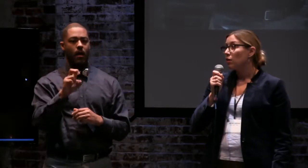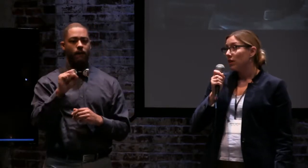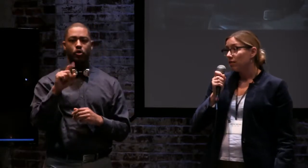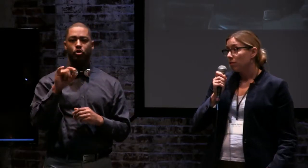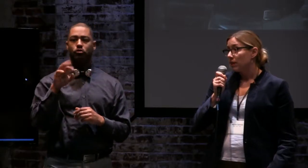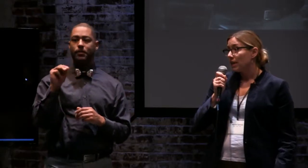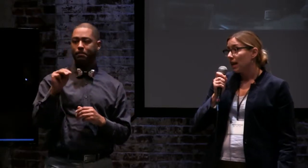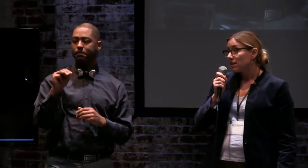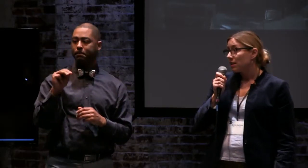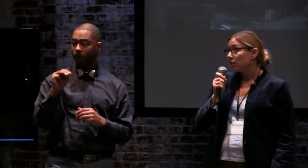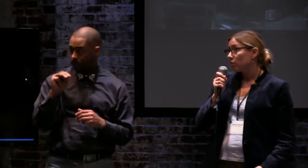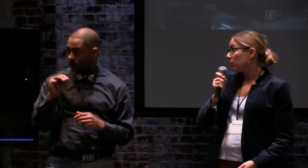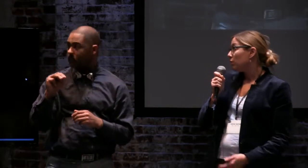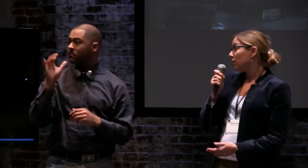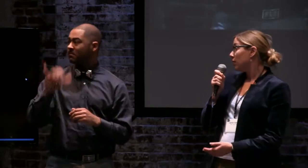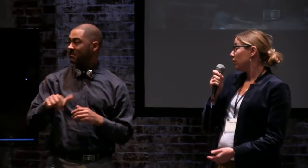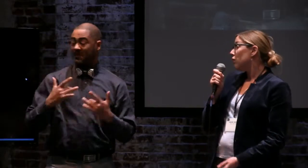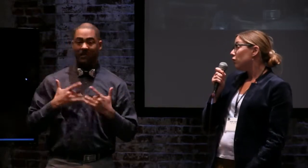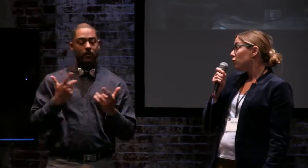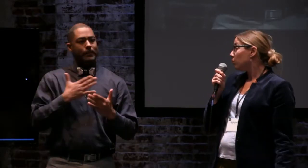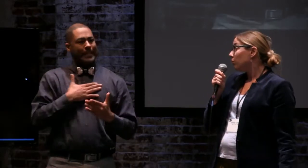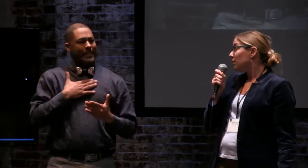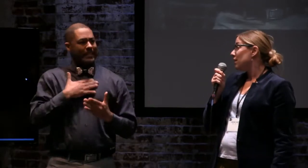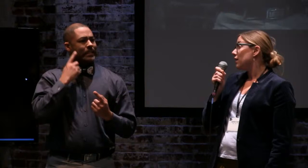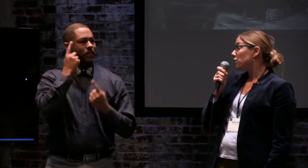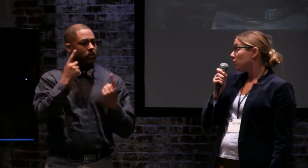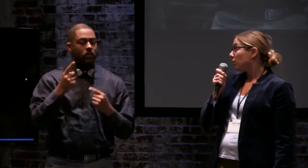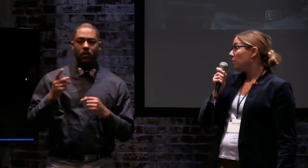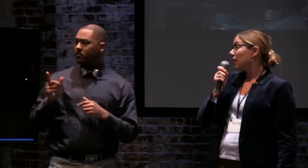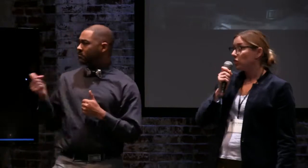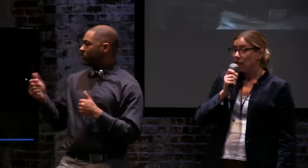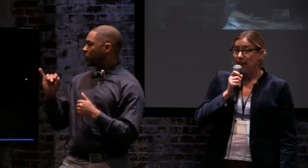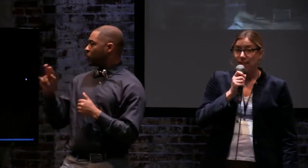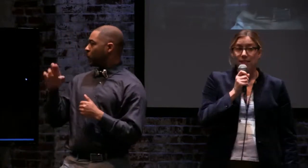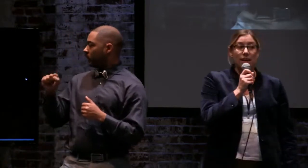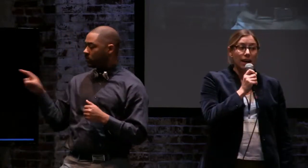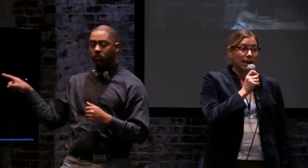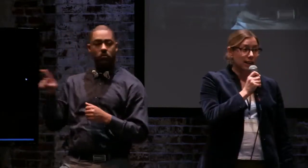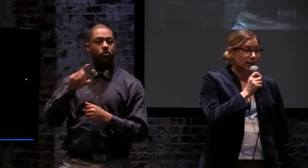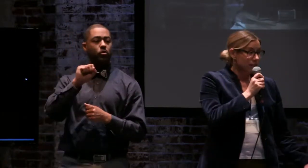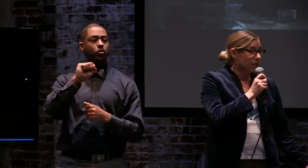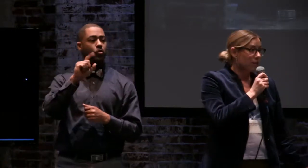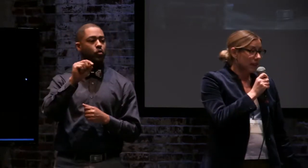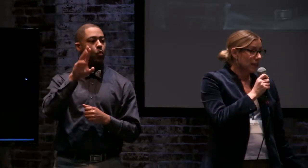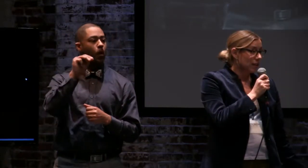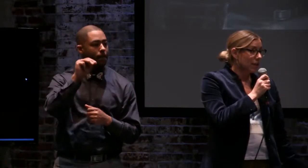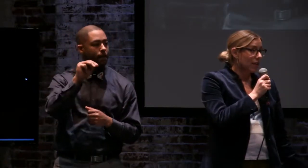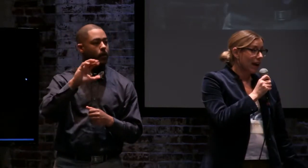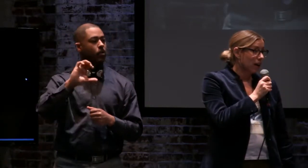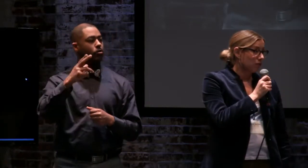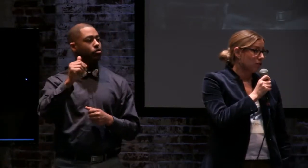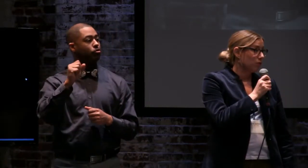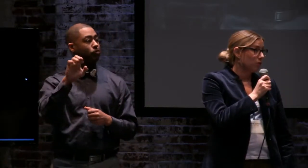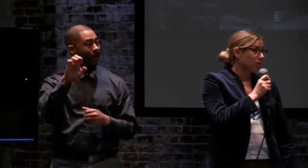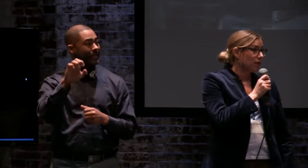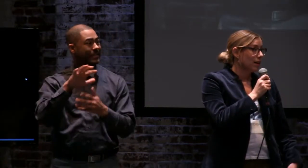We have a fantastic crew in Jewels and Storm and Chase and consider thinking about how to